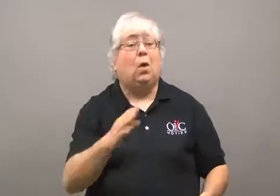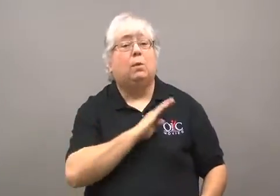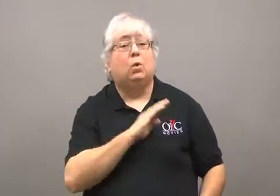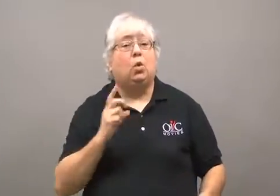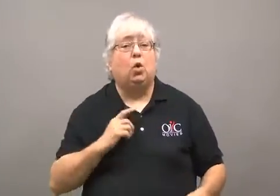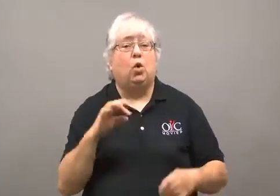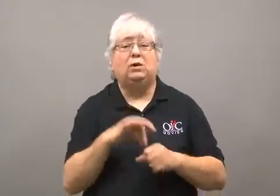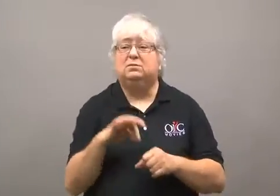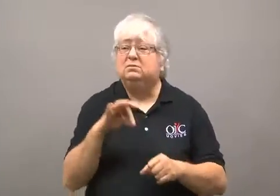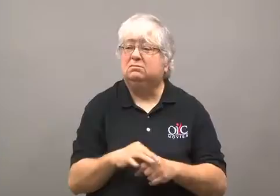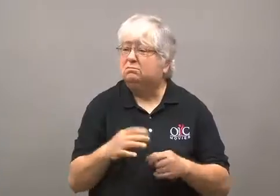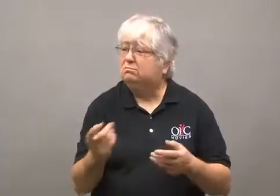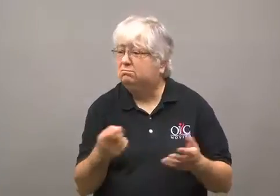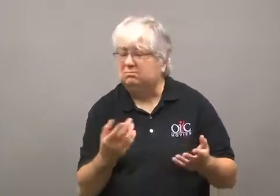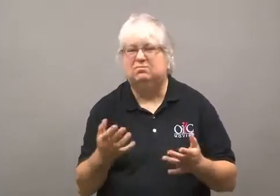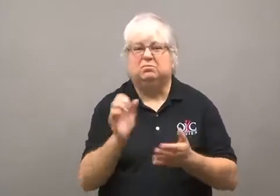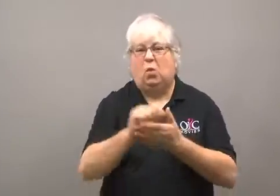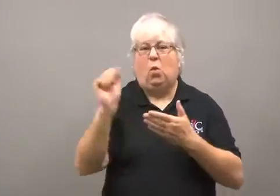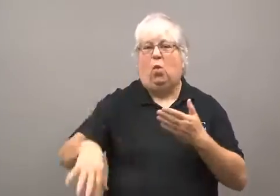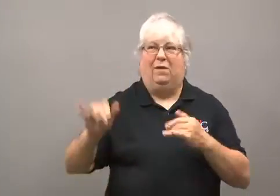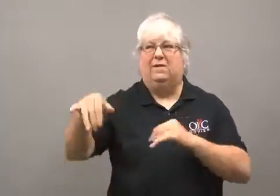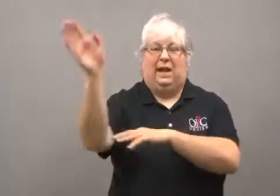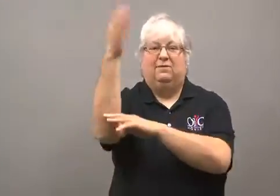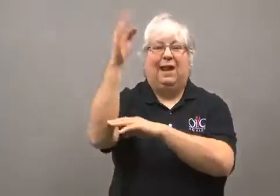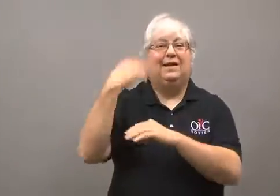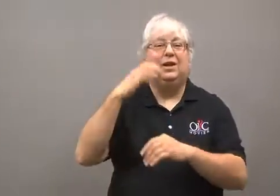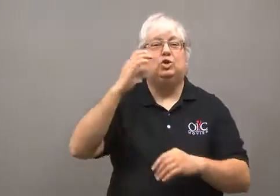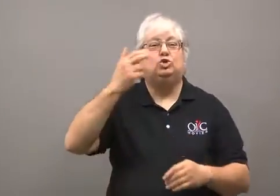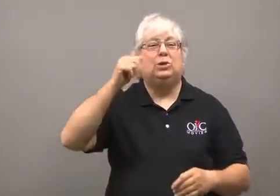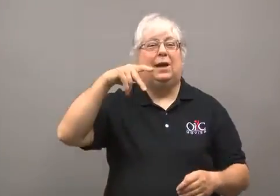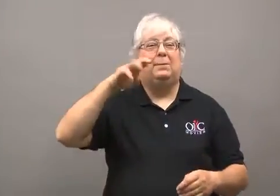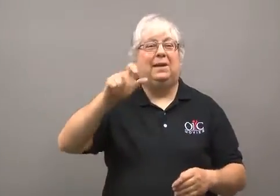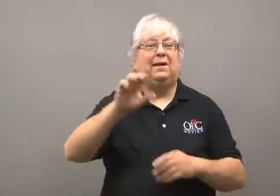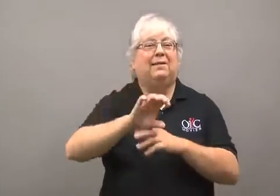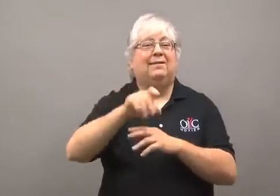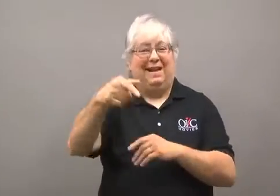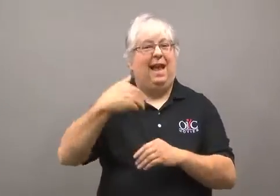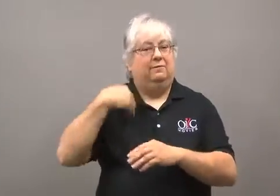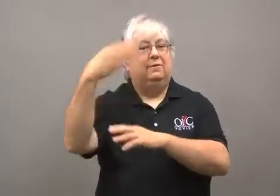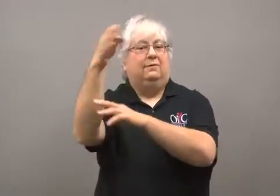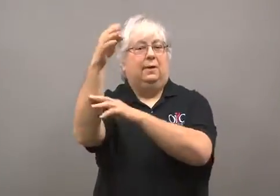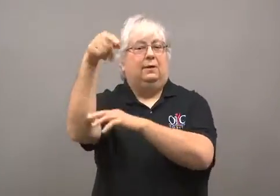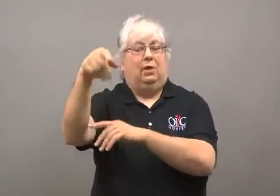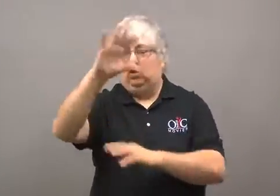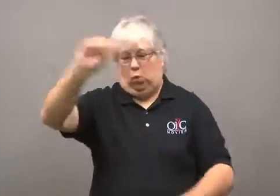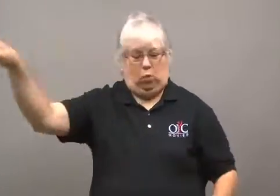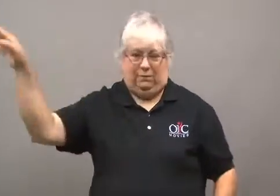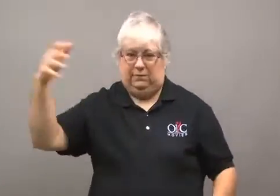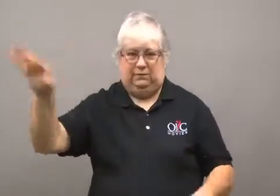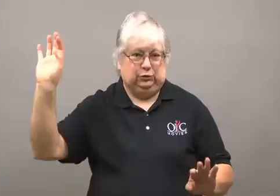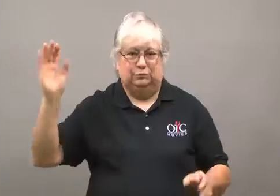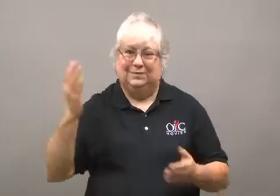The board voted to remove the flag that was flying over the chapel.